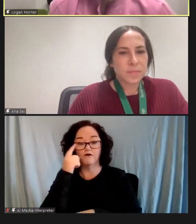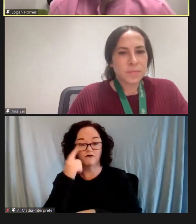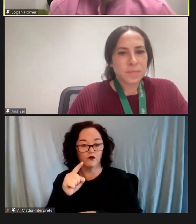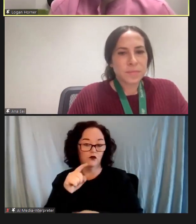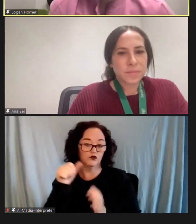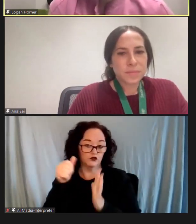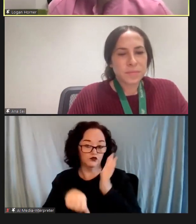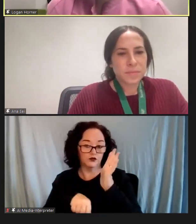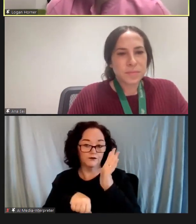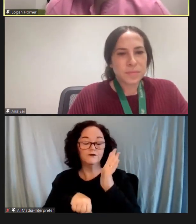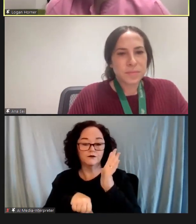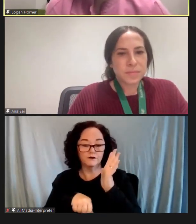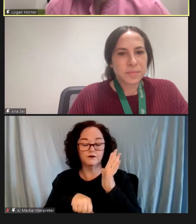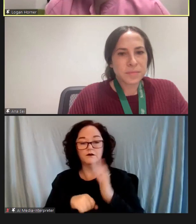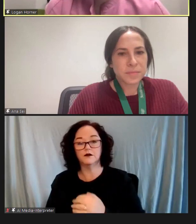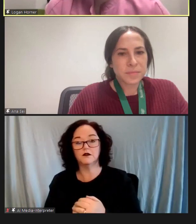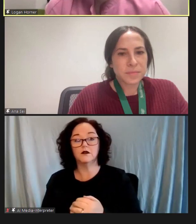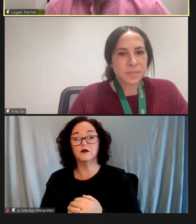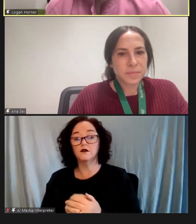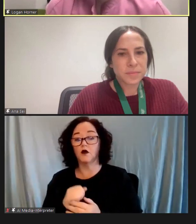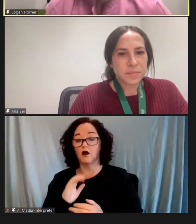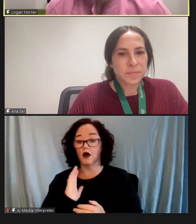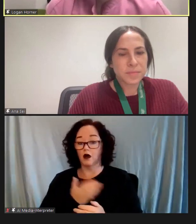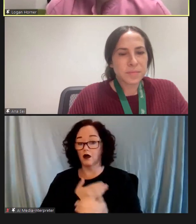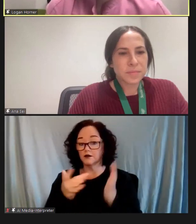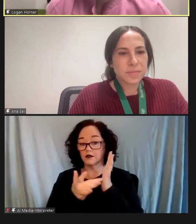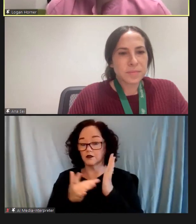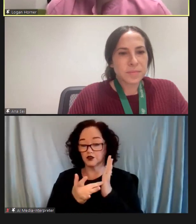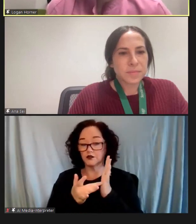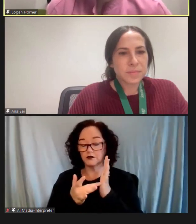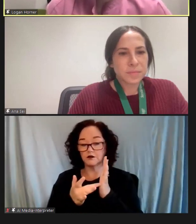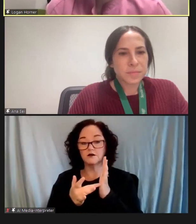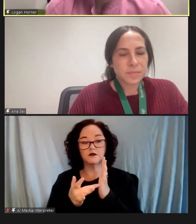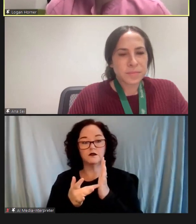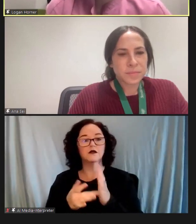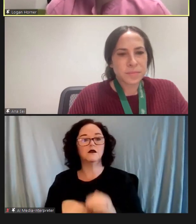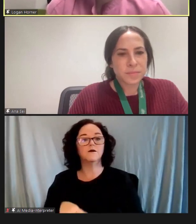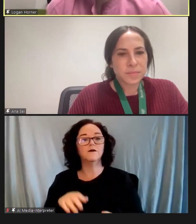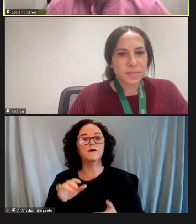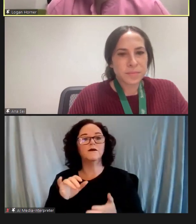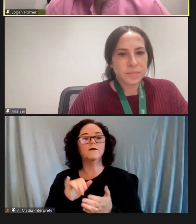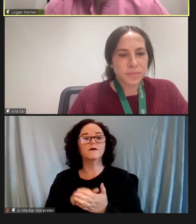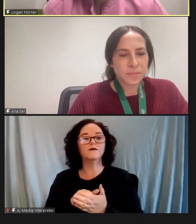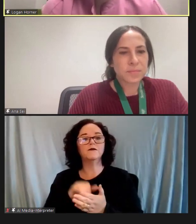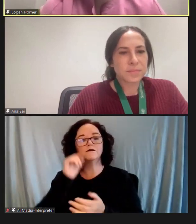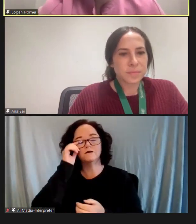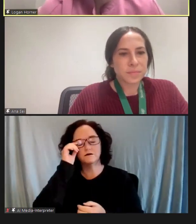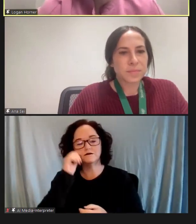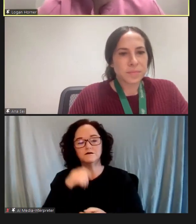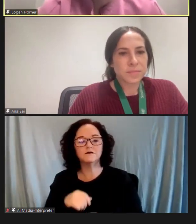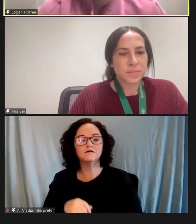hearing technology that we use is Odon